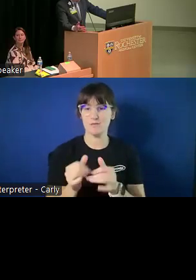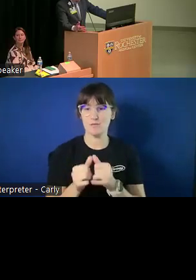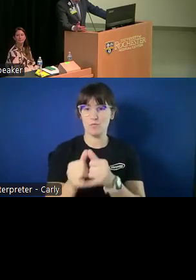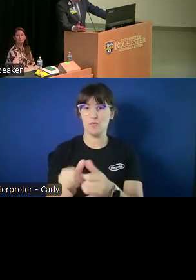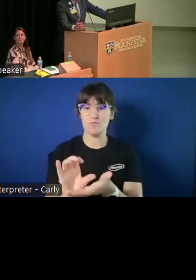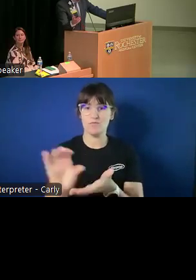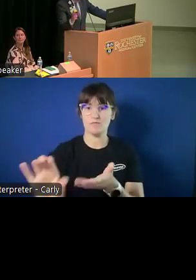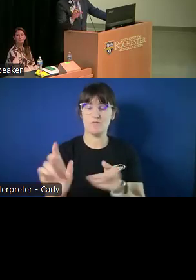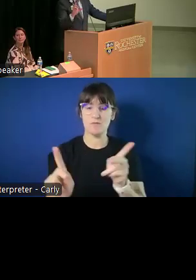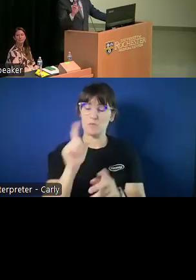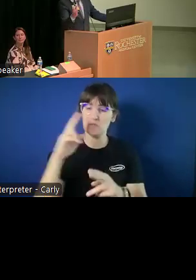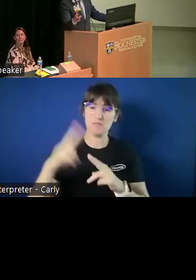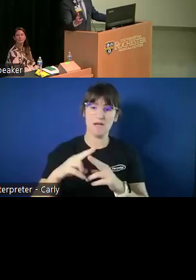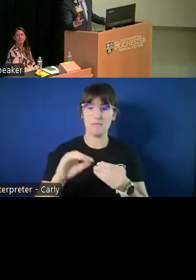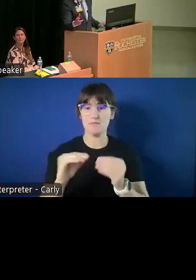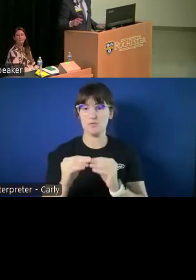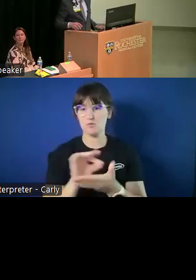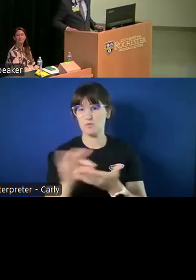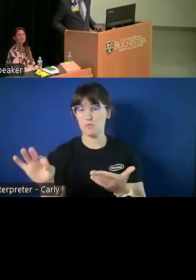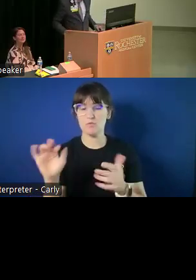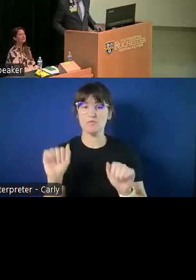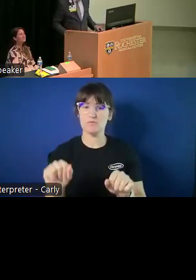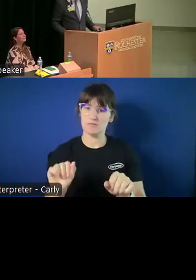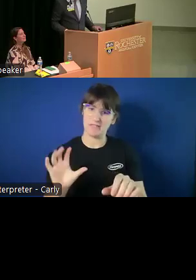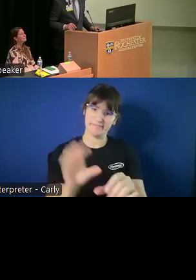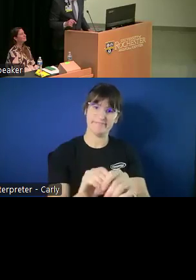scored applicants so they can deploy a well-being intervention in their local environments